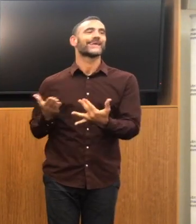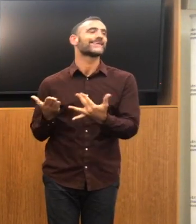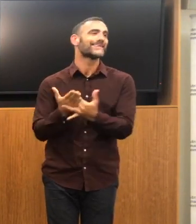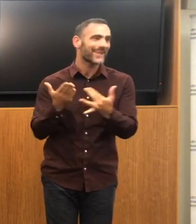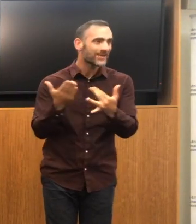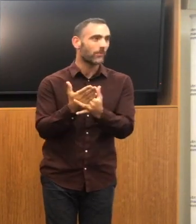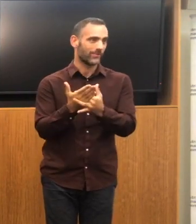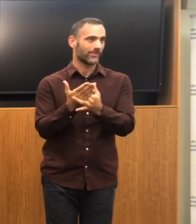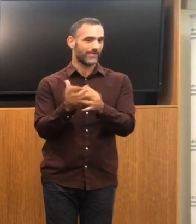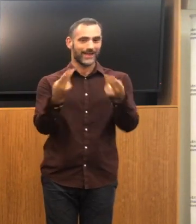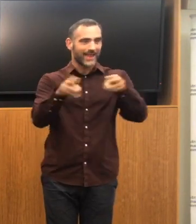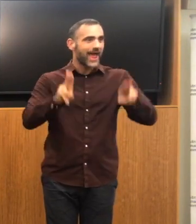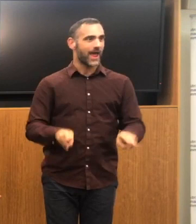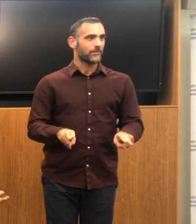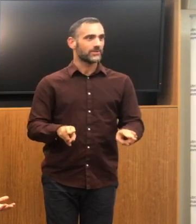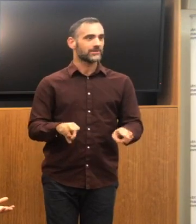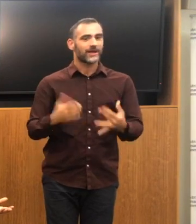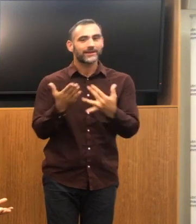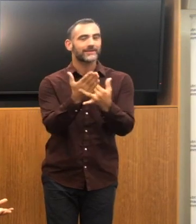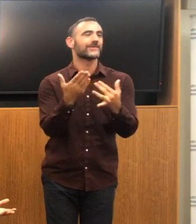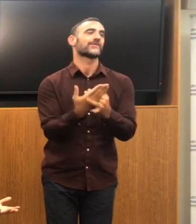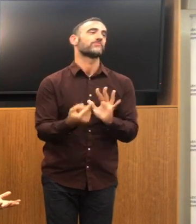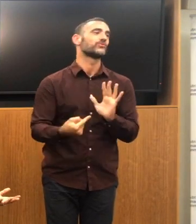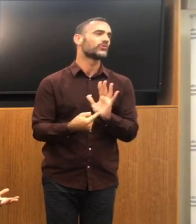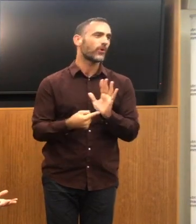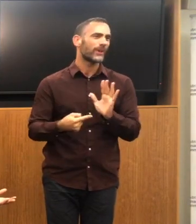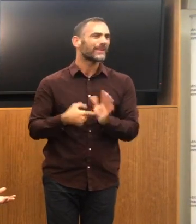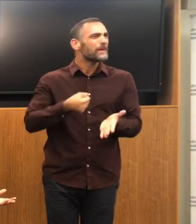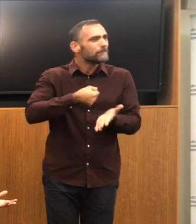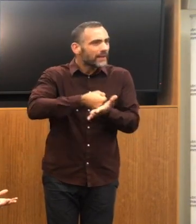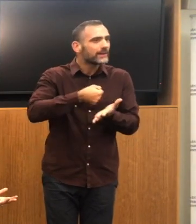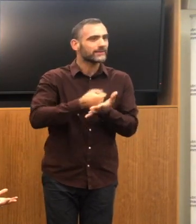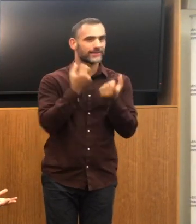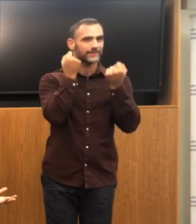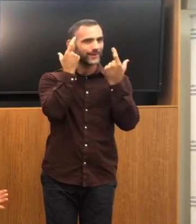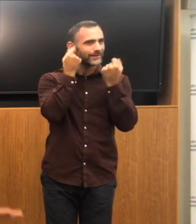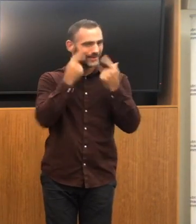Even just the toilets, a very basic issue in so many camps